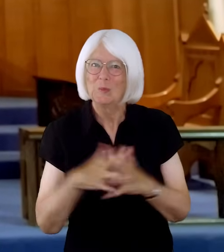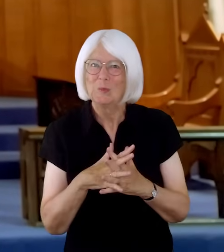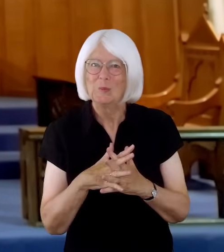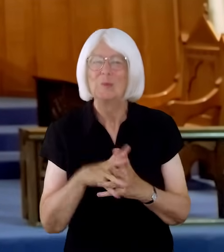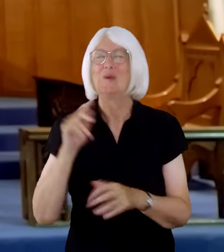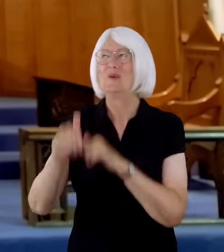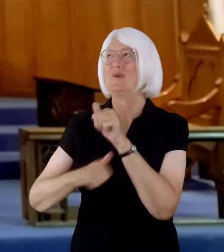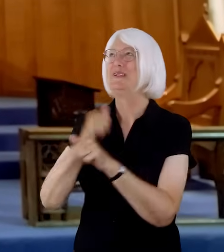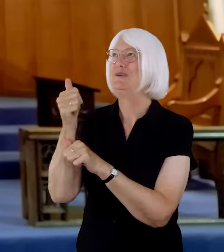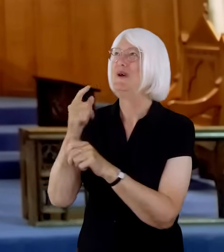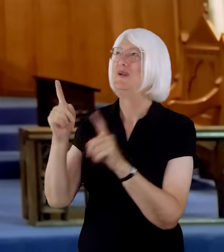Glory to you, oh Lord.